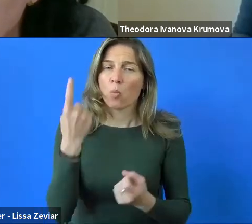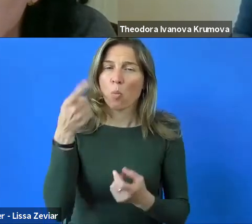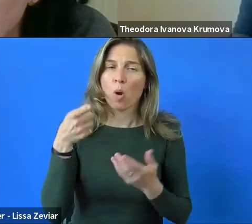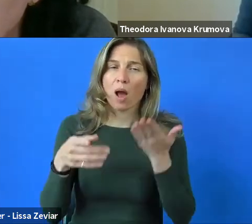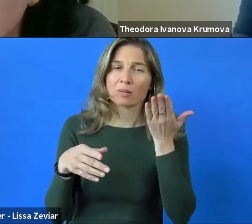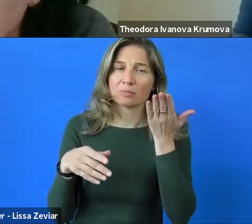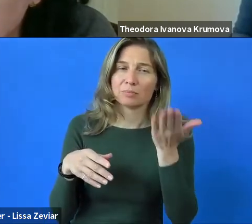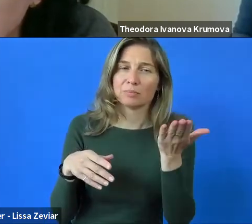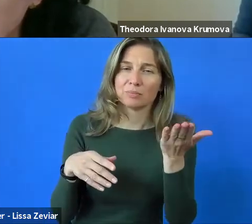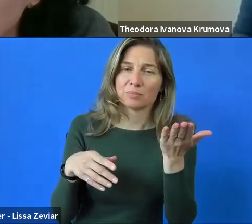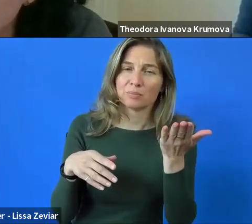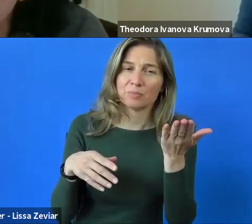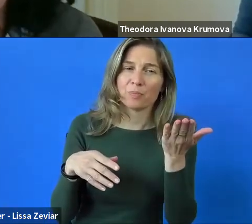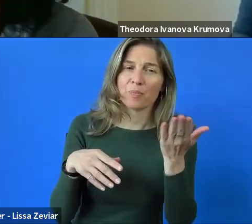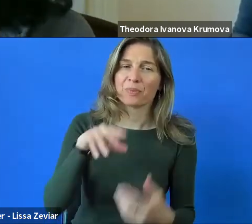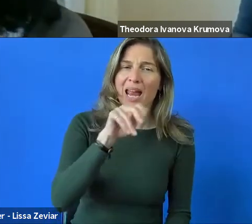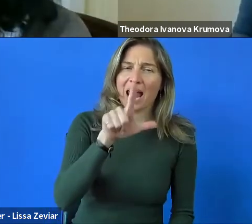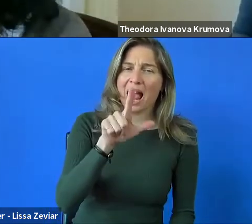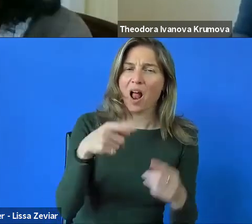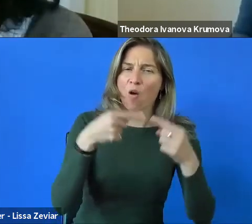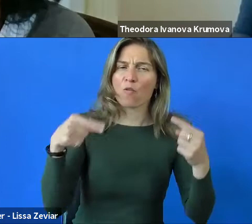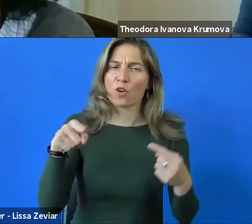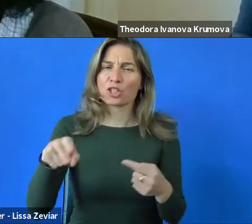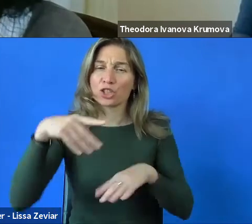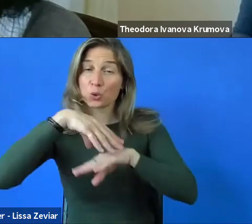another case, NL vs. Sweden, CRPD,